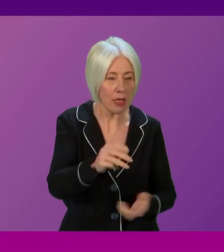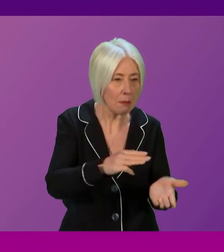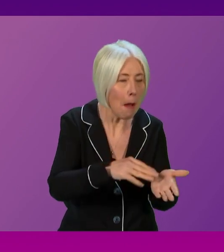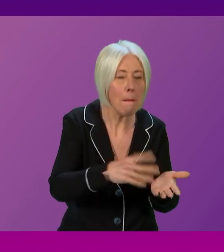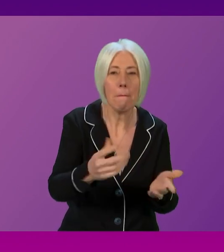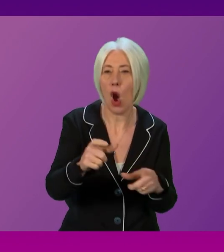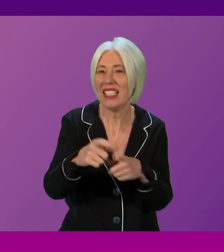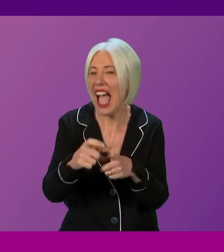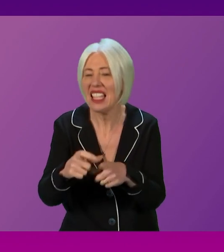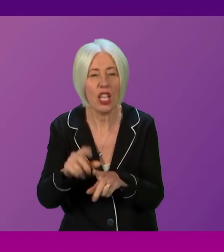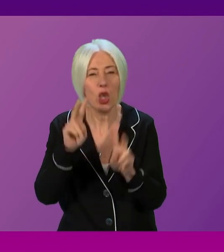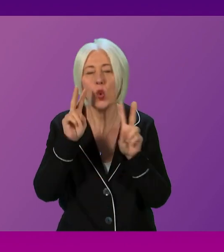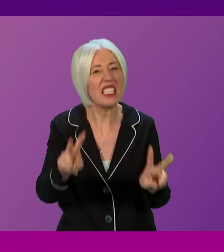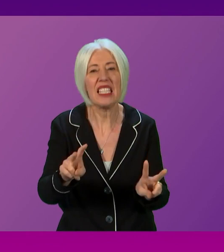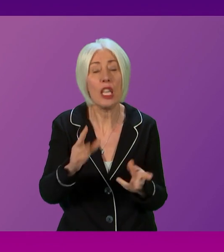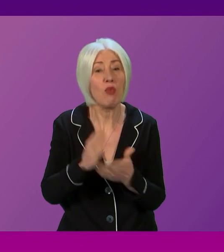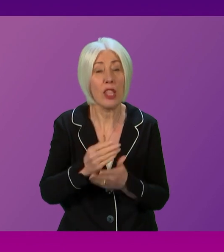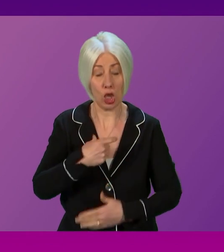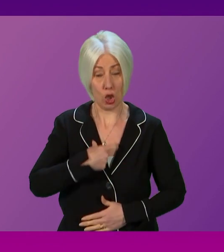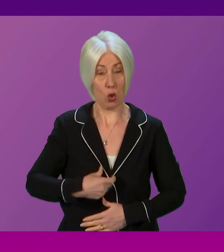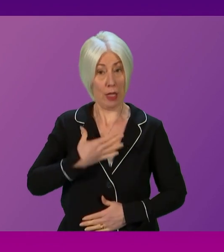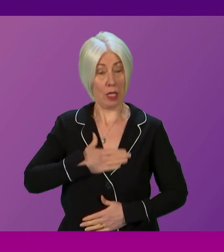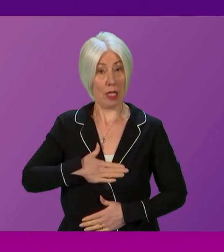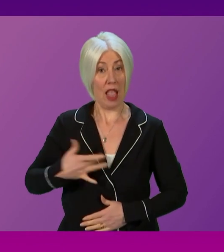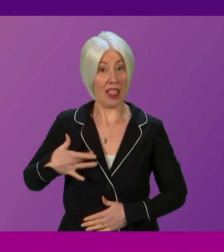This is about human life—about each and every single one of